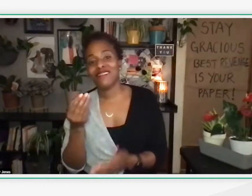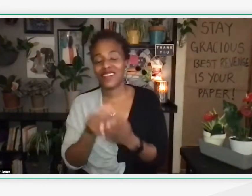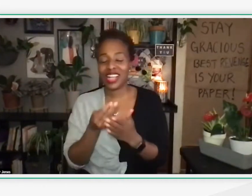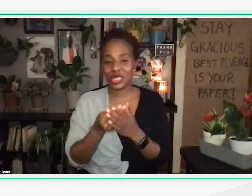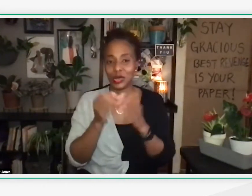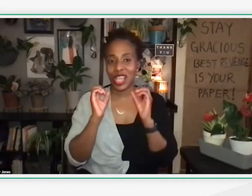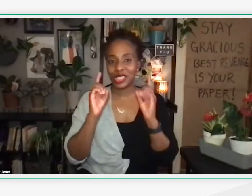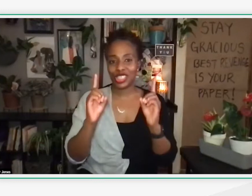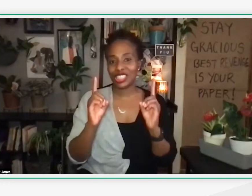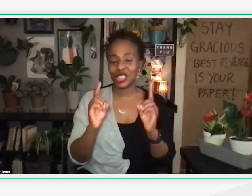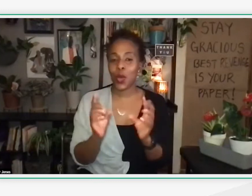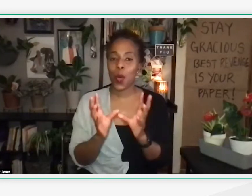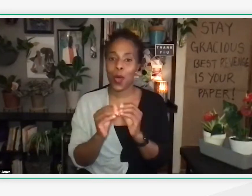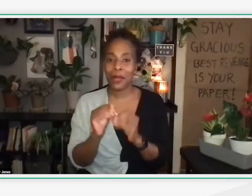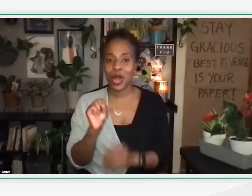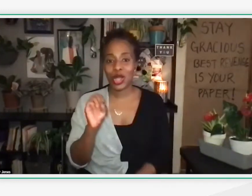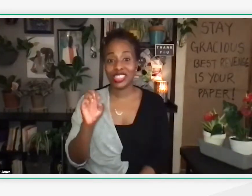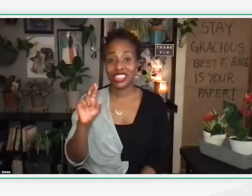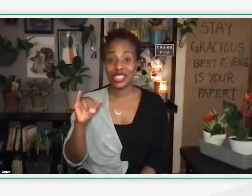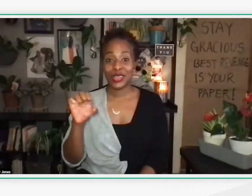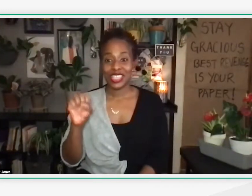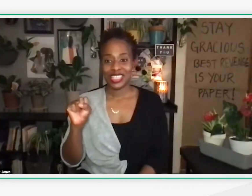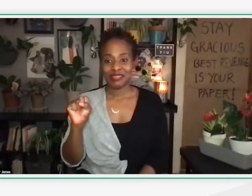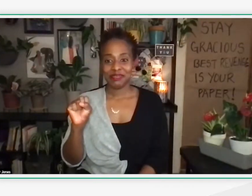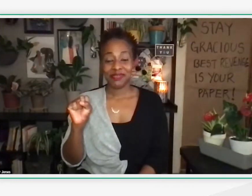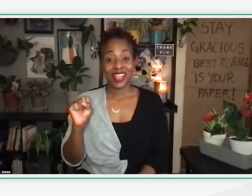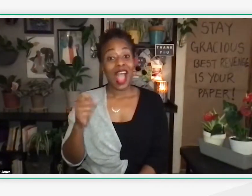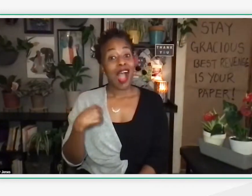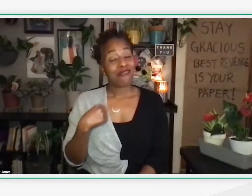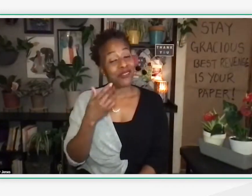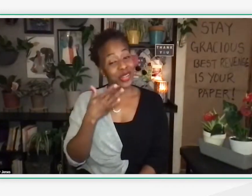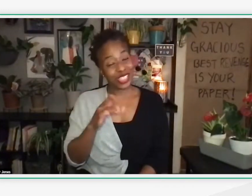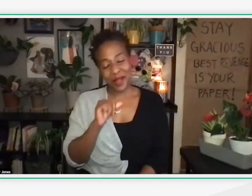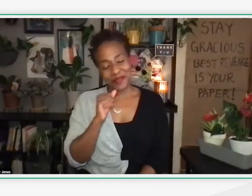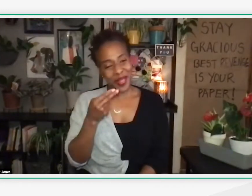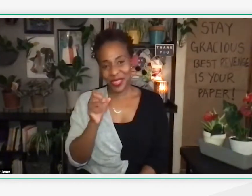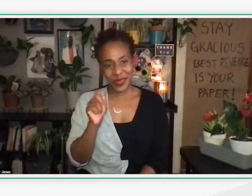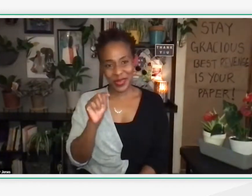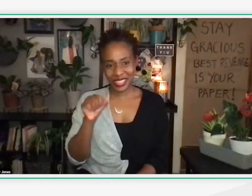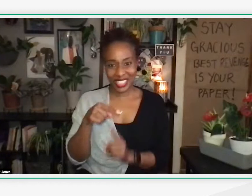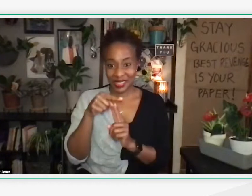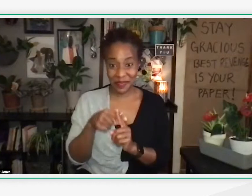Welcome to March's financial education webinar series.